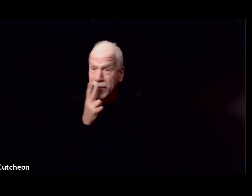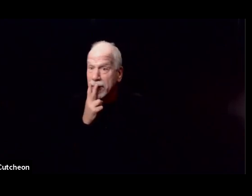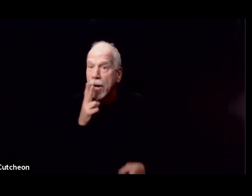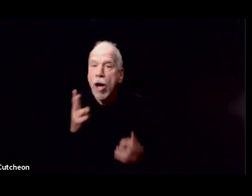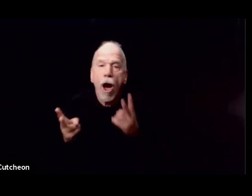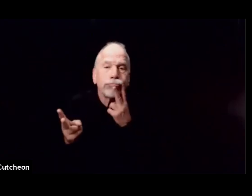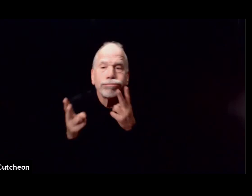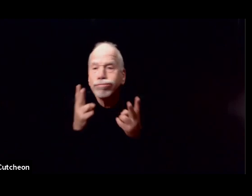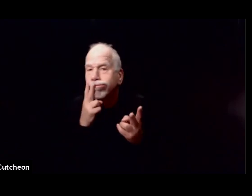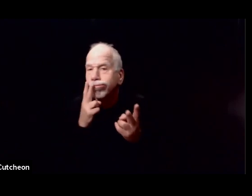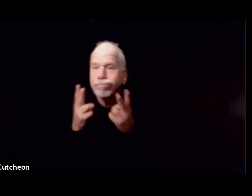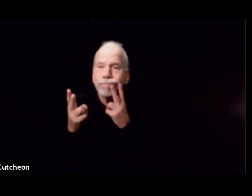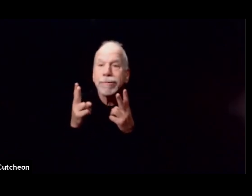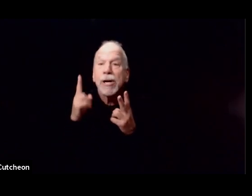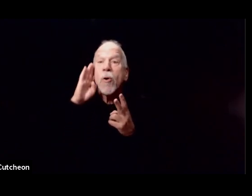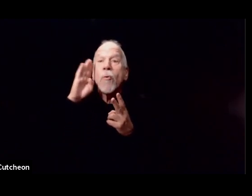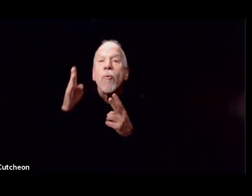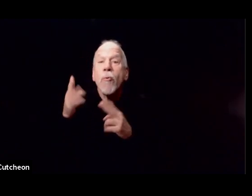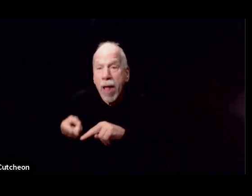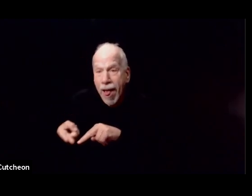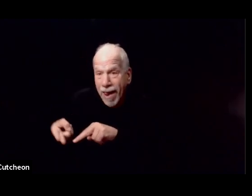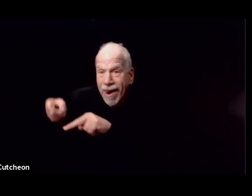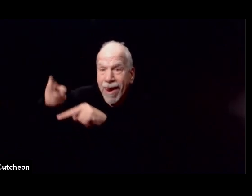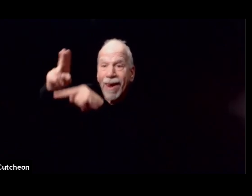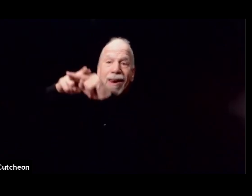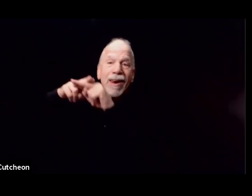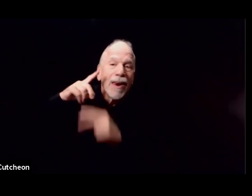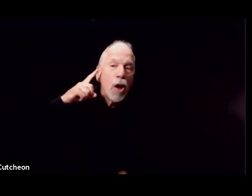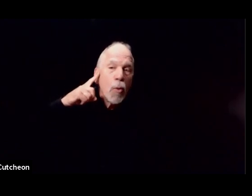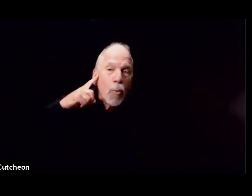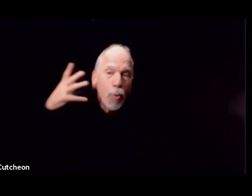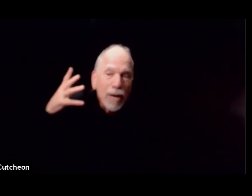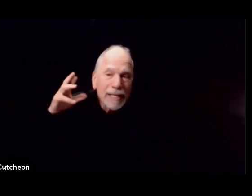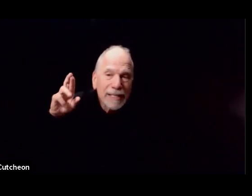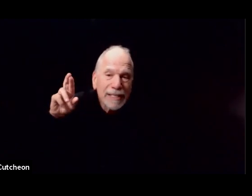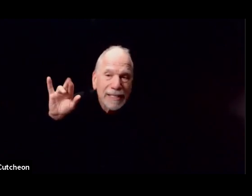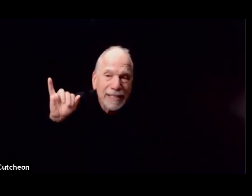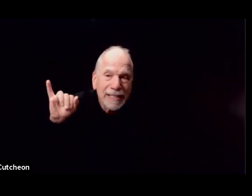For decades we know that the tobacco industry has focused its marketing efforts on children,